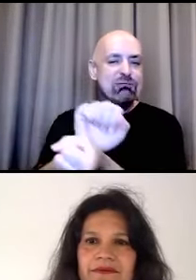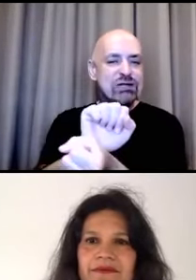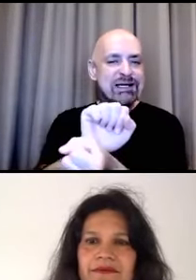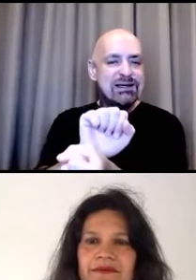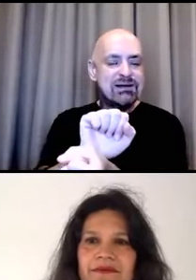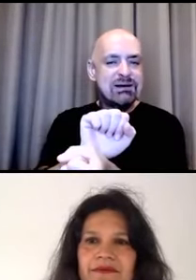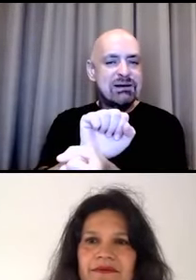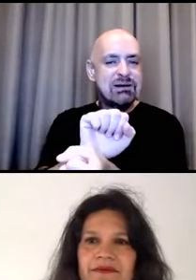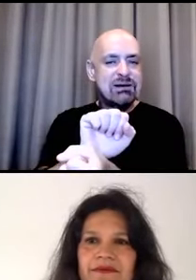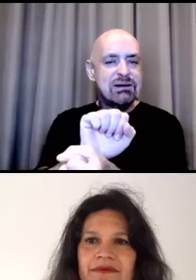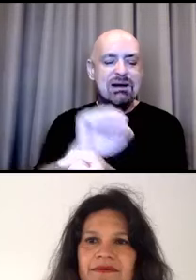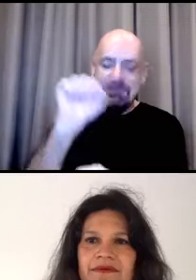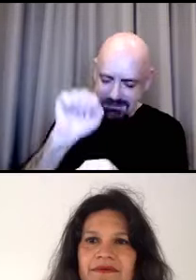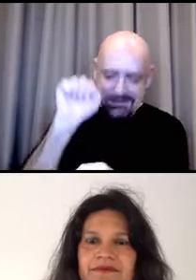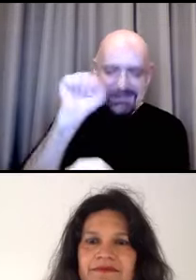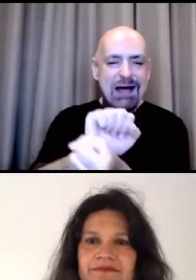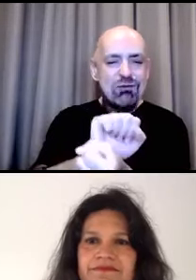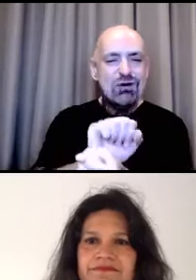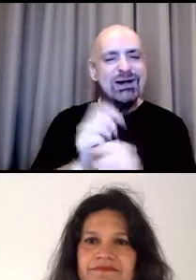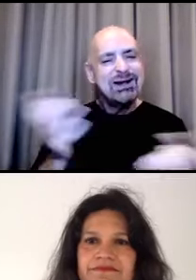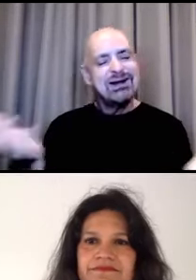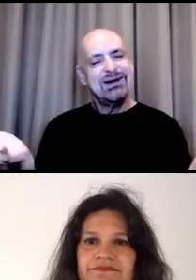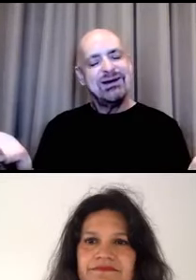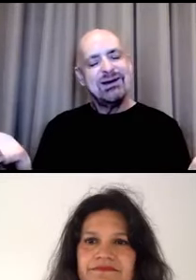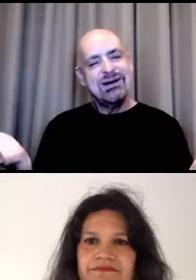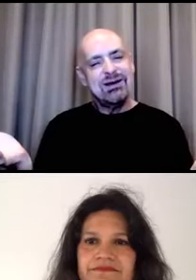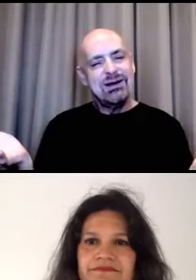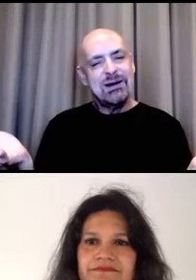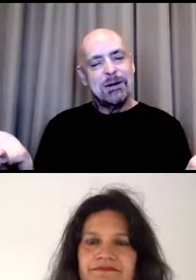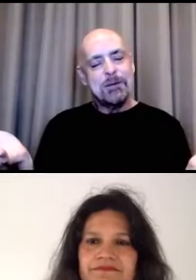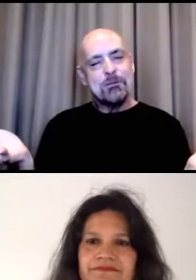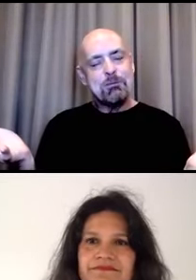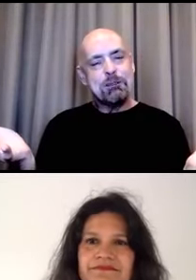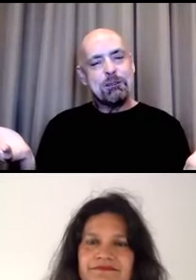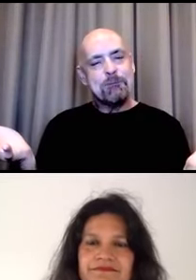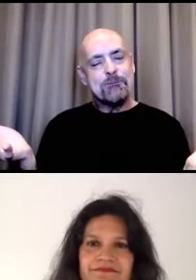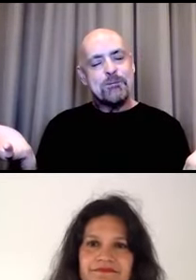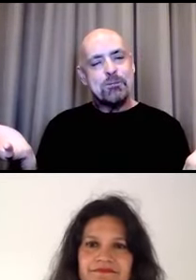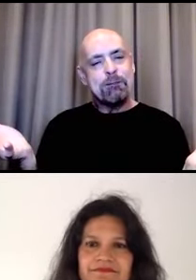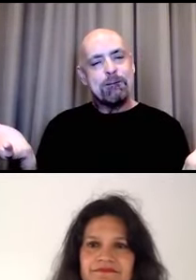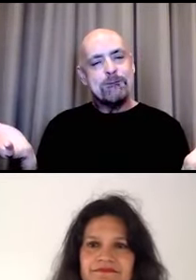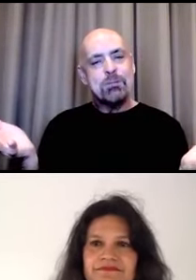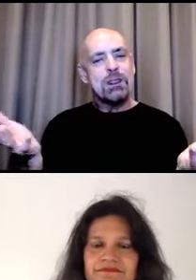We look away from what an individual says. Another there are